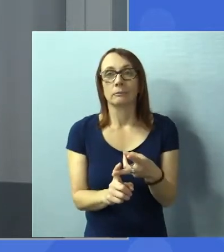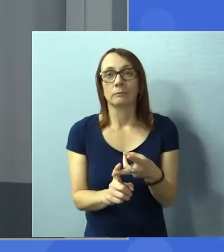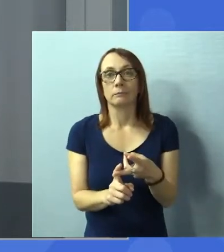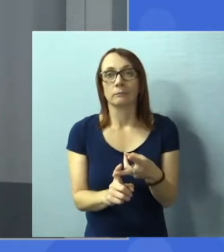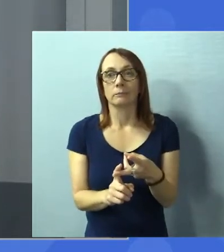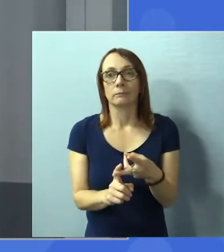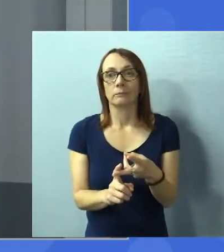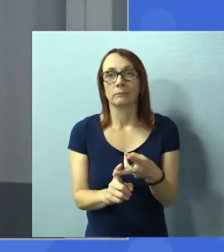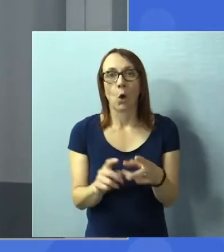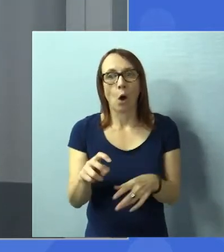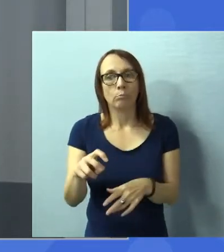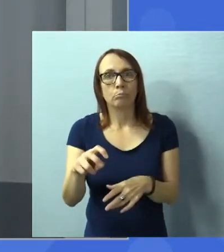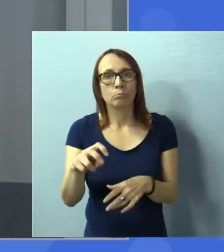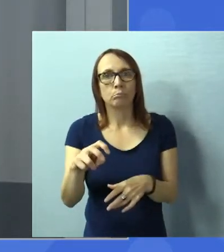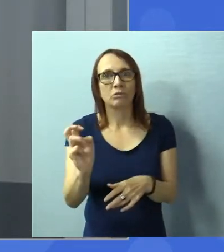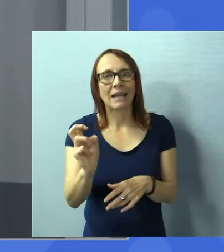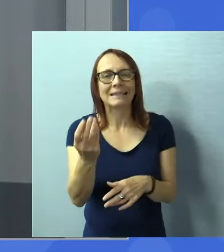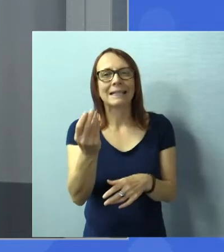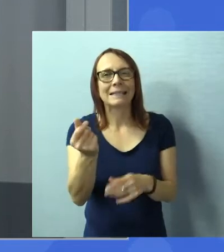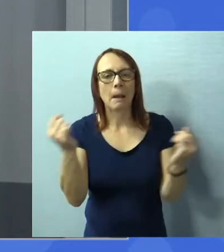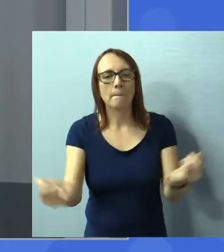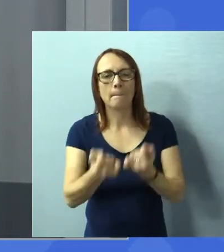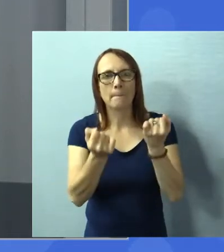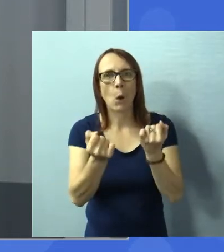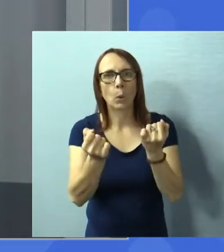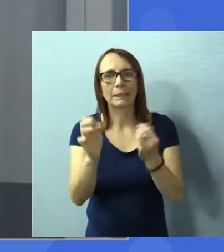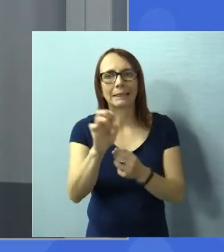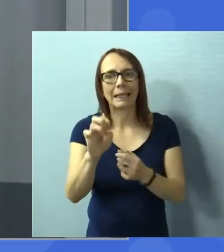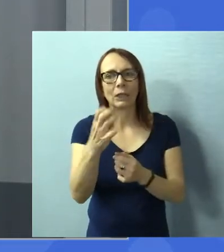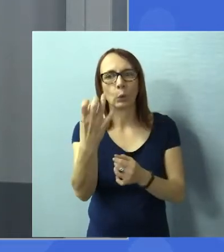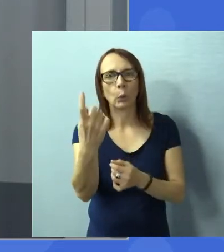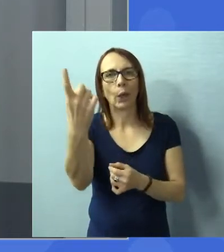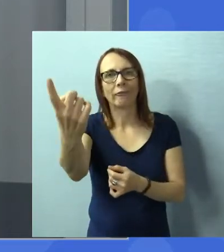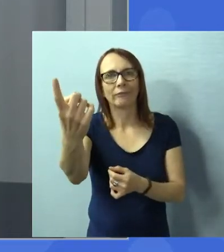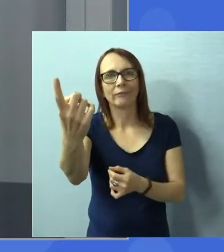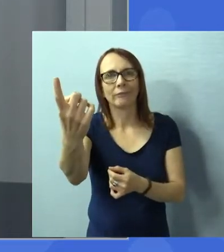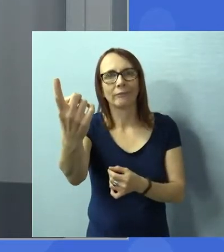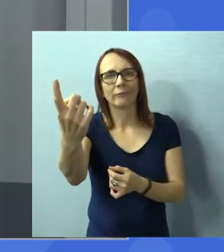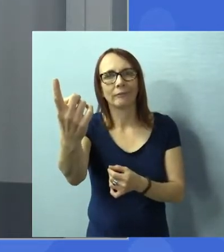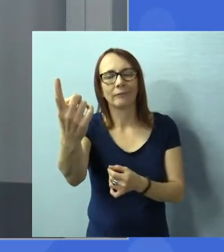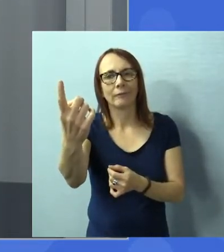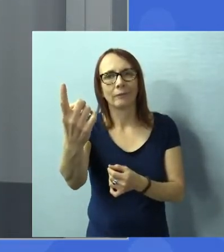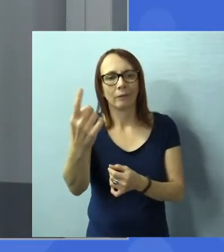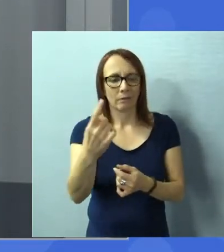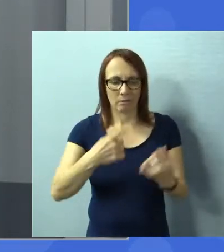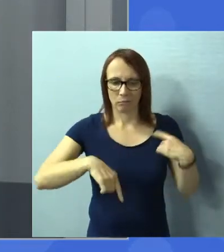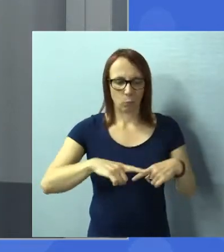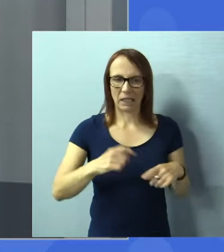from bricks at some areas and devolved areas agriculture environment fisheries are technically devolved but we haven't had to do very much because they're